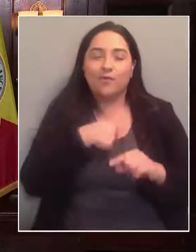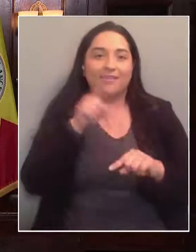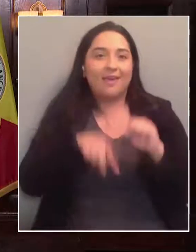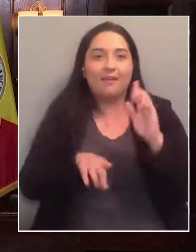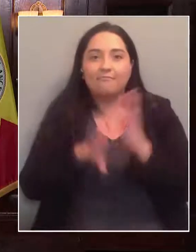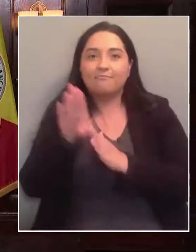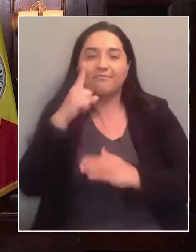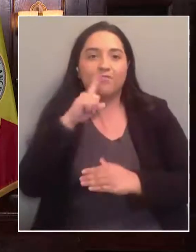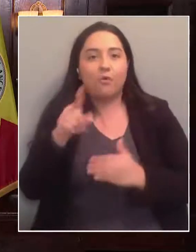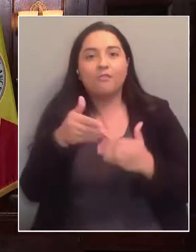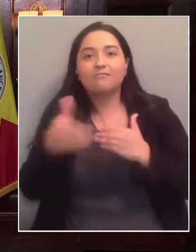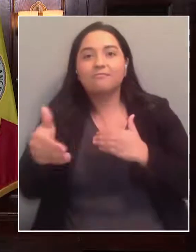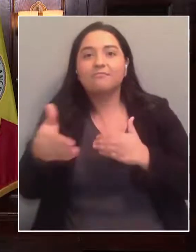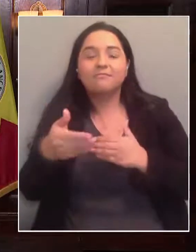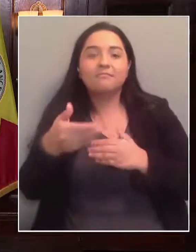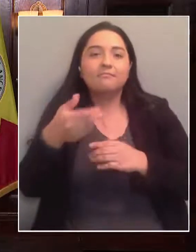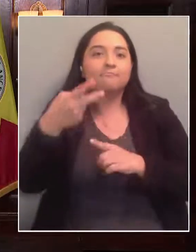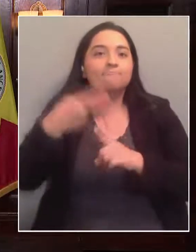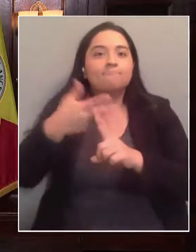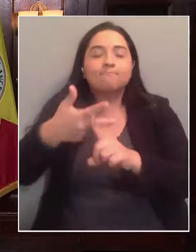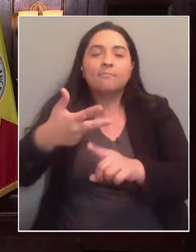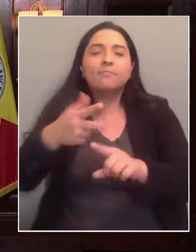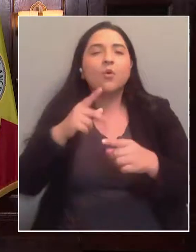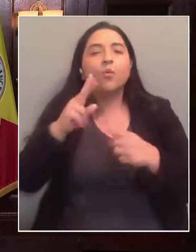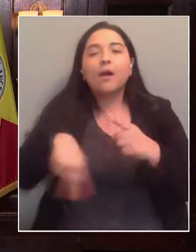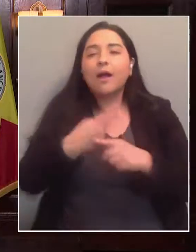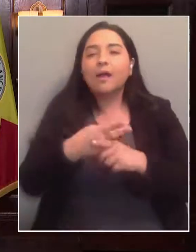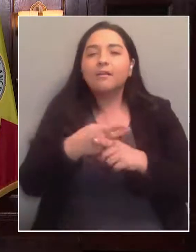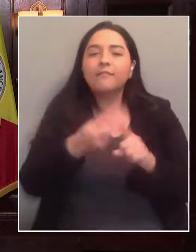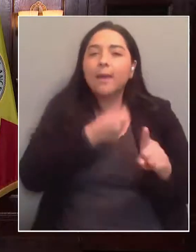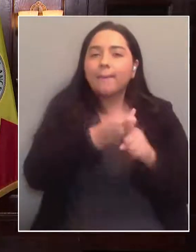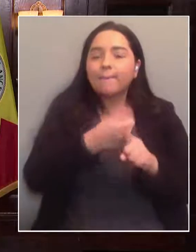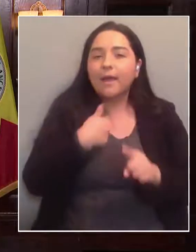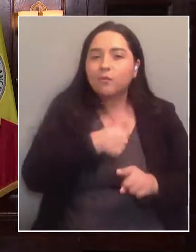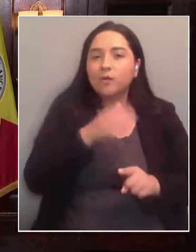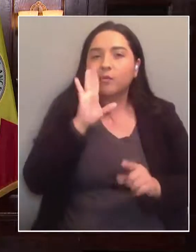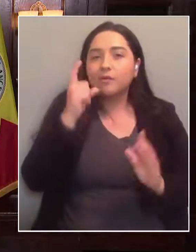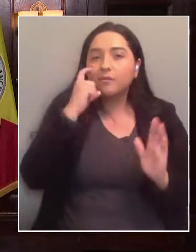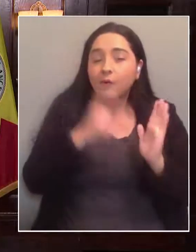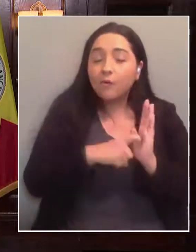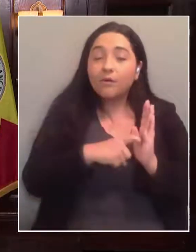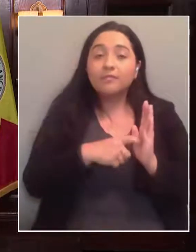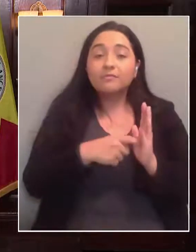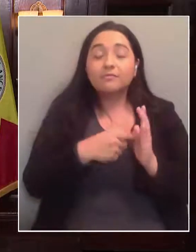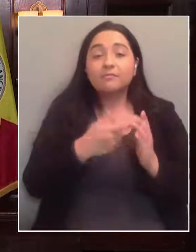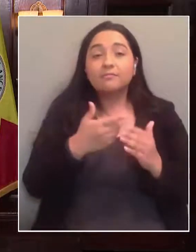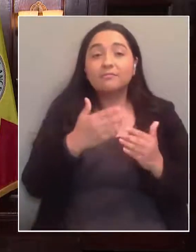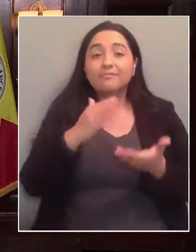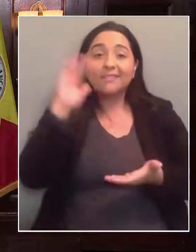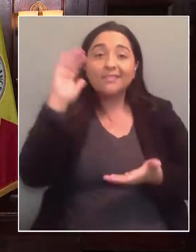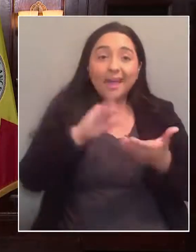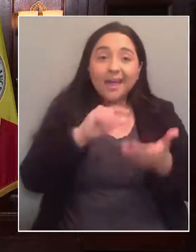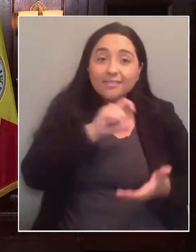RECOVER FOR MONTHS. ARE WE GOING TO SEE FEWER TREES TRIMMED? CUT BACK FROM POLICE PATROLS?